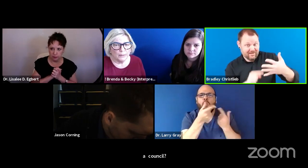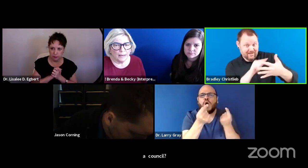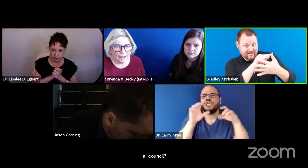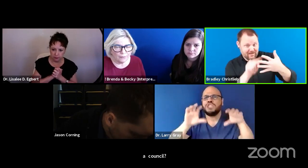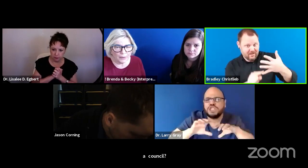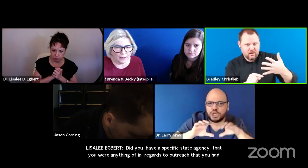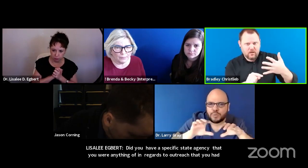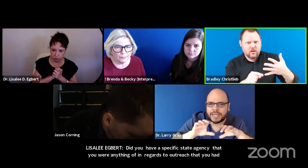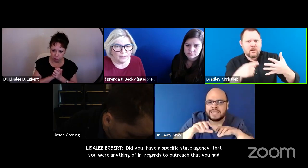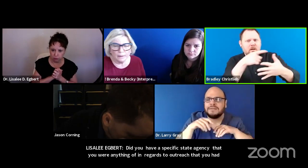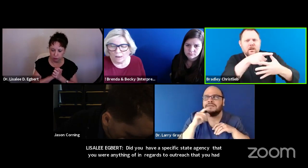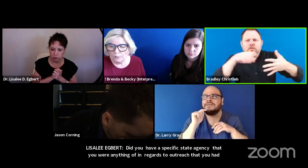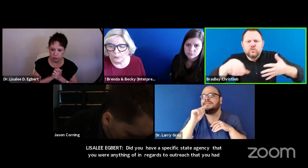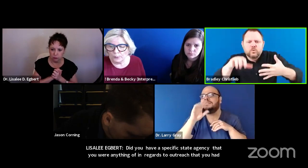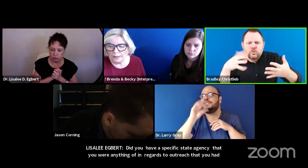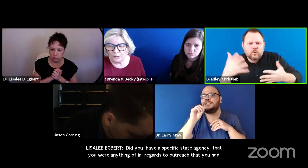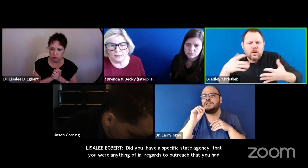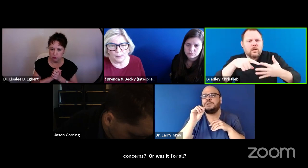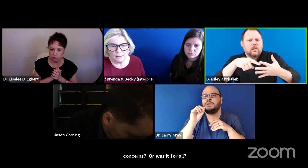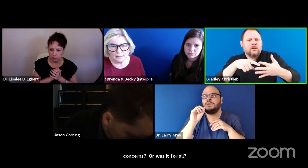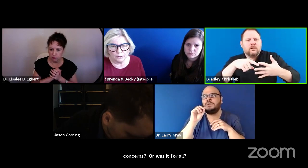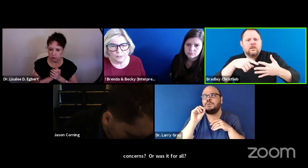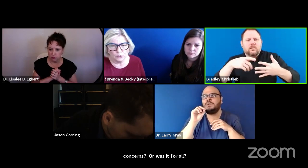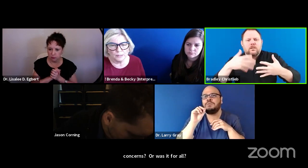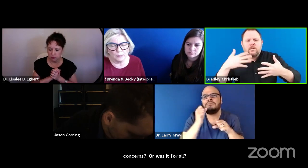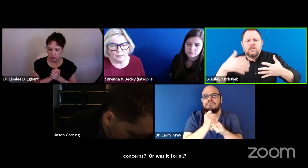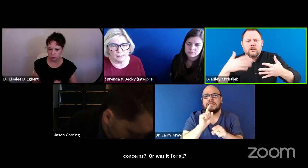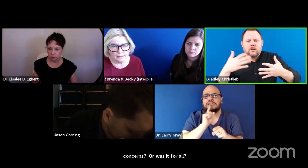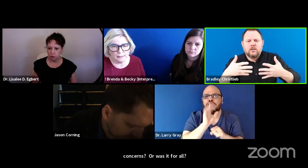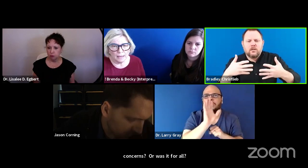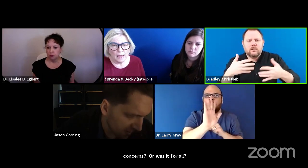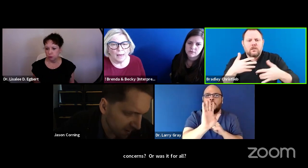We have them. We got the initial responses.